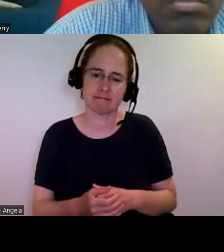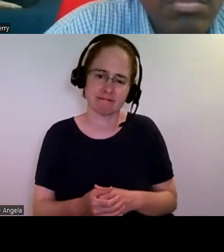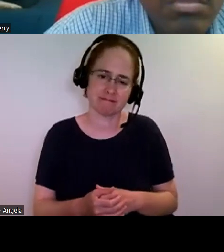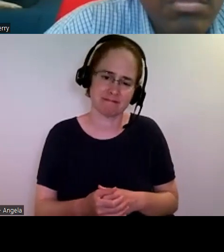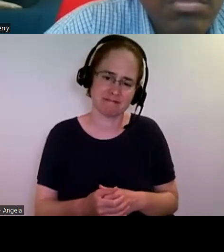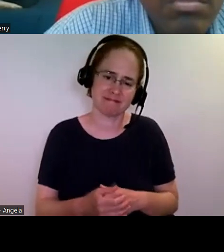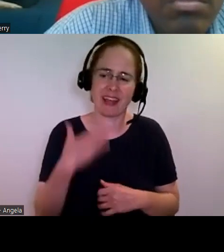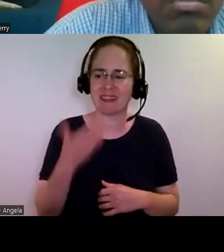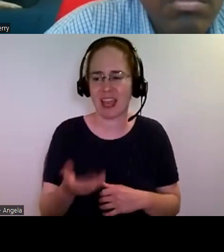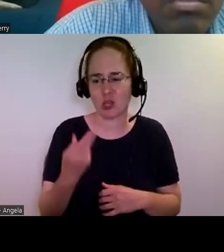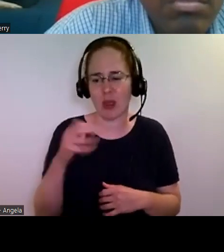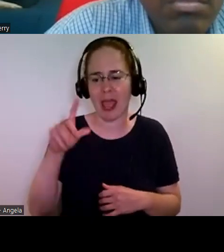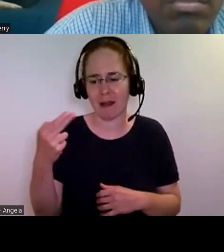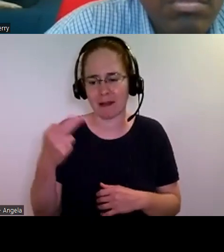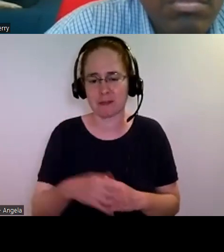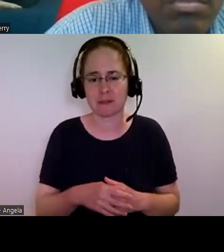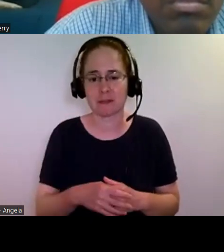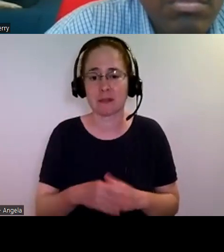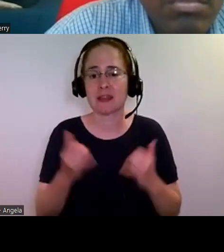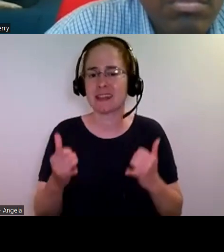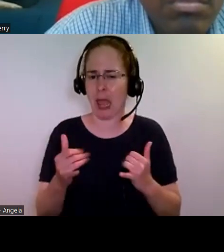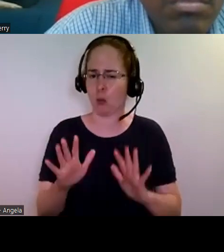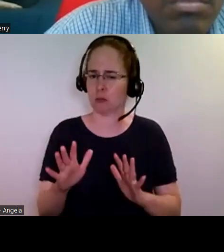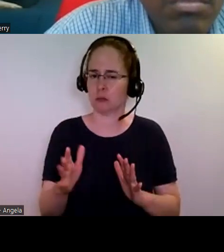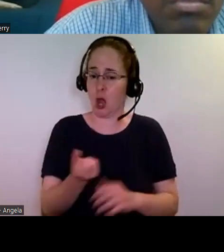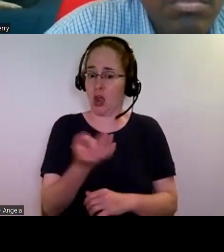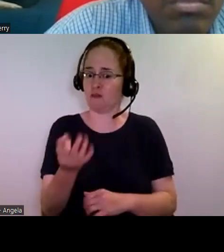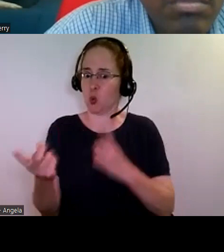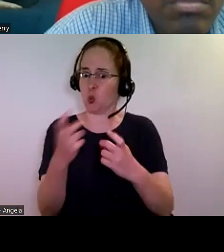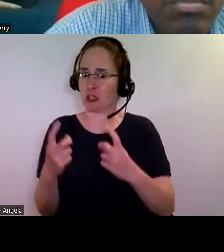(Anjali Forber-Pratt) Thank you, Hannah. So, I'm going to combine a couple questions here. So how